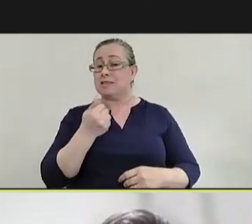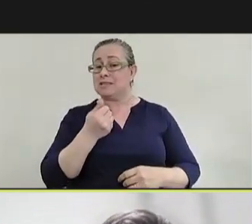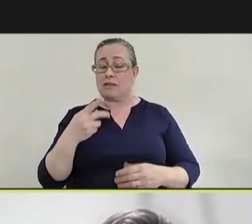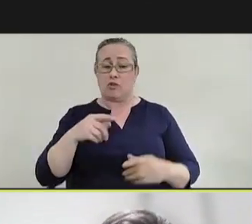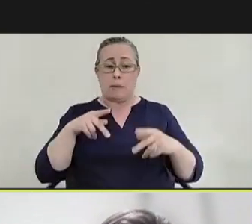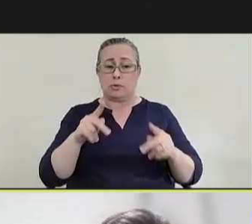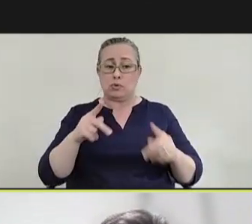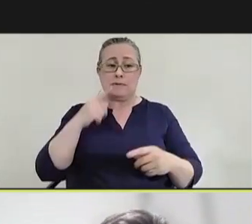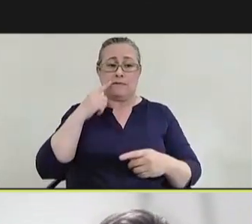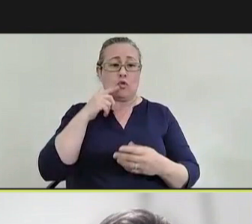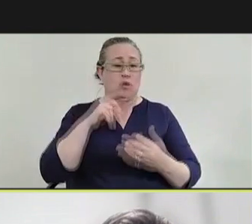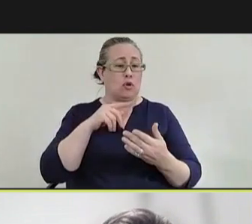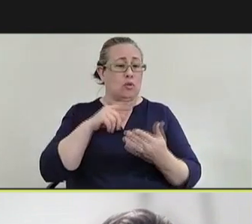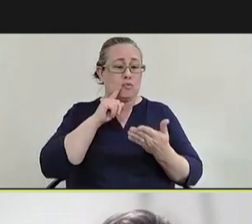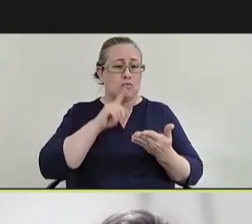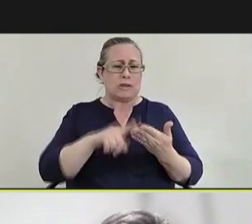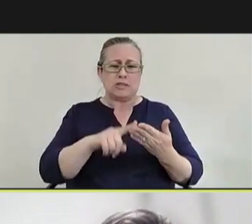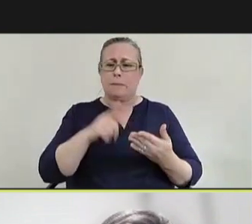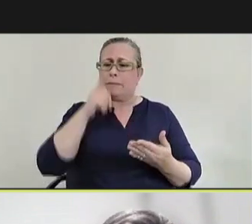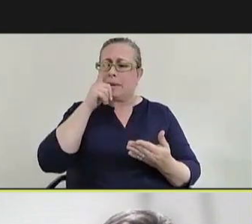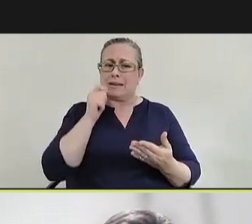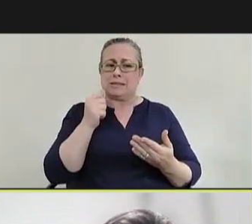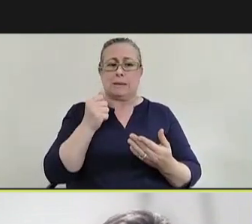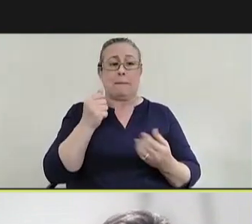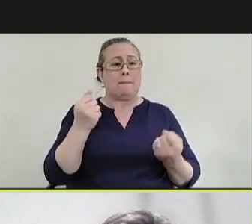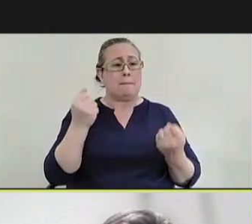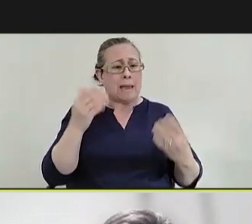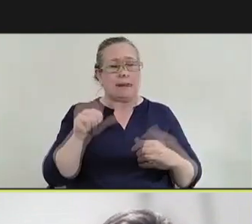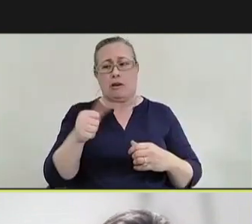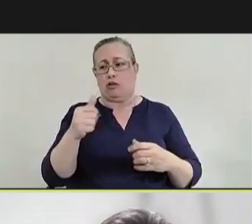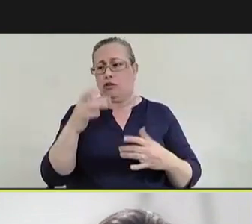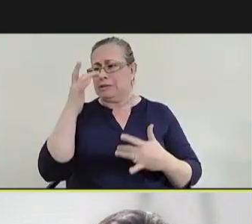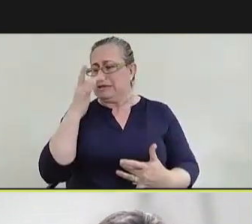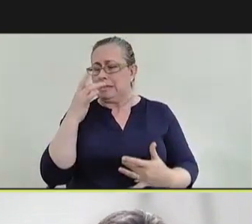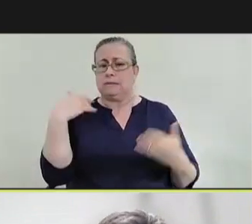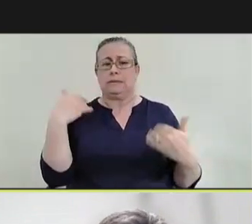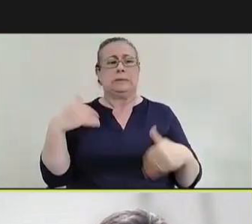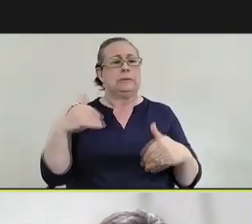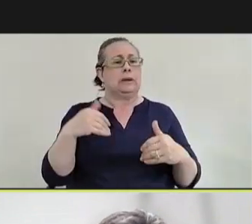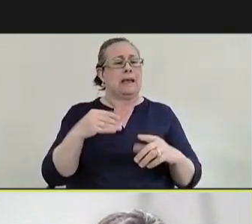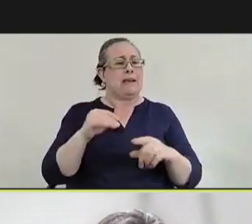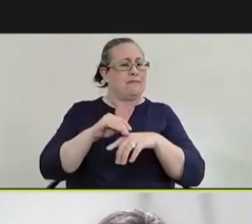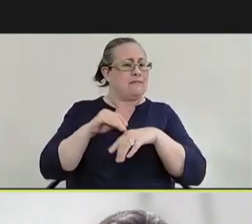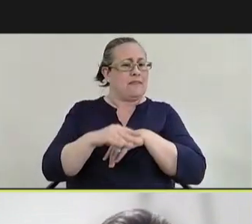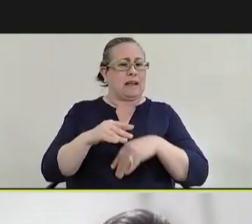given the fact that there are many other diseases that do affect pregnant people and their babies,